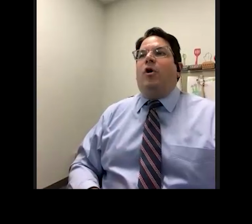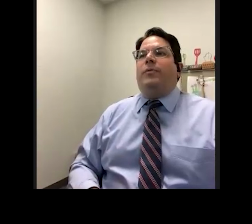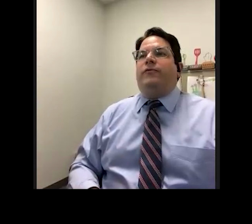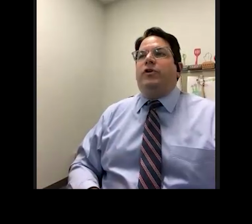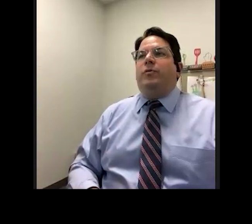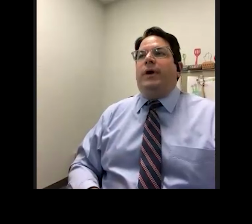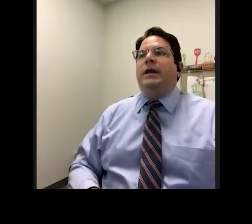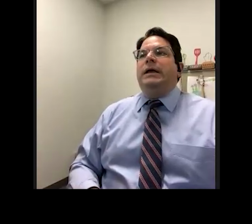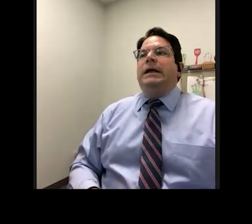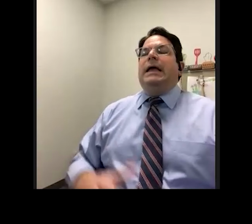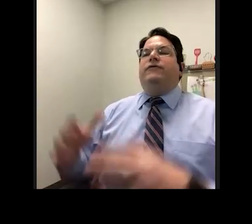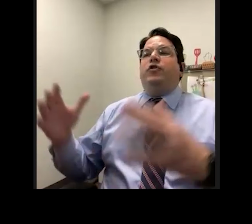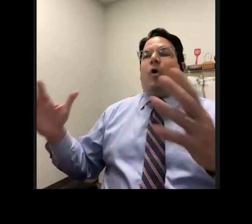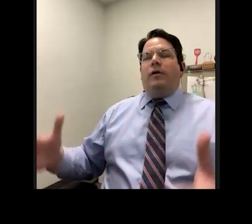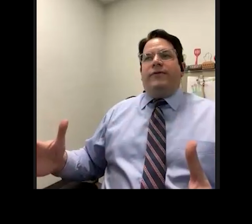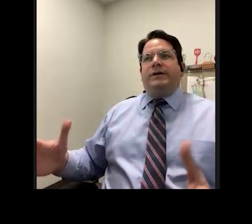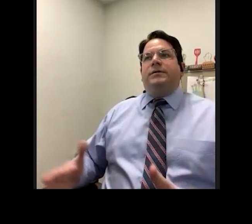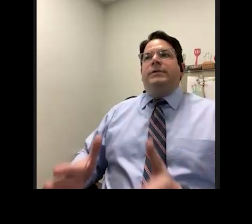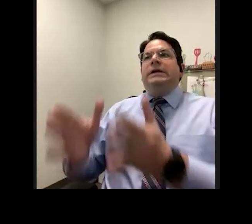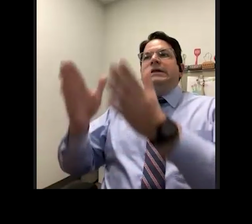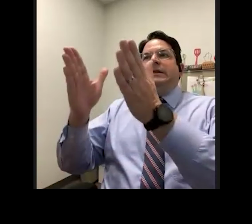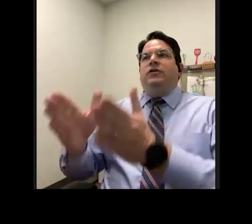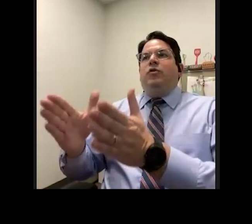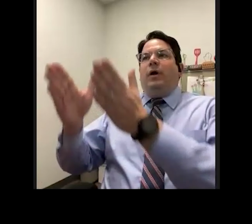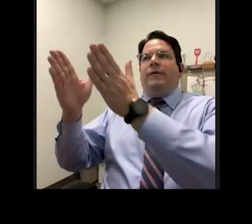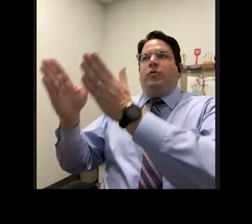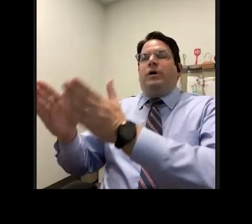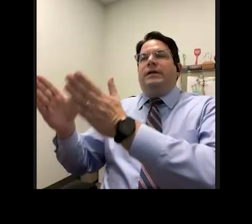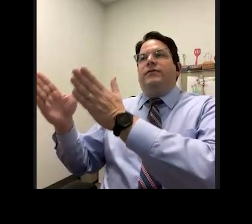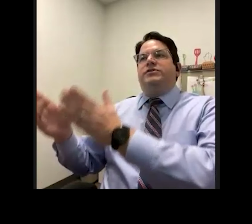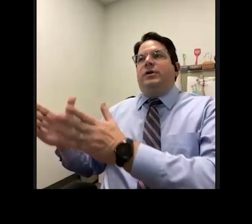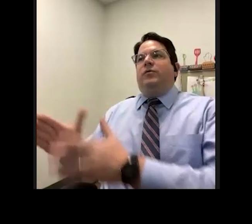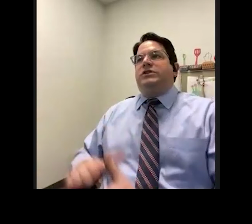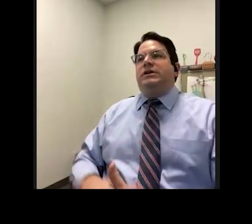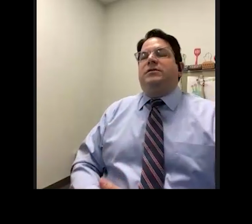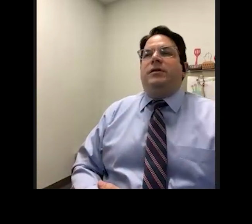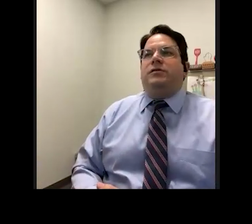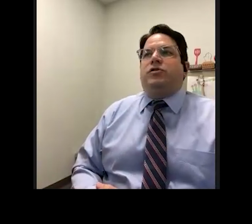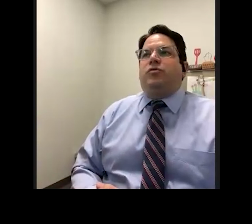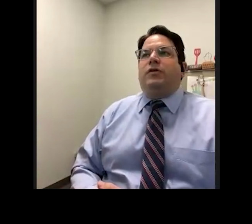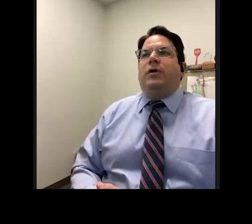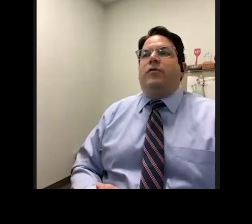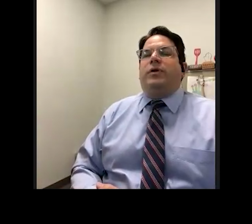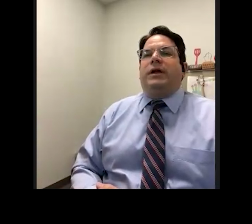can't be opened for you. But if you are the victim, you will have to work individually with each of these three credit